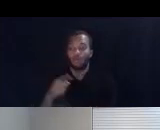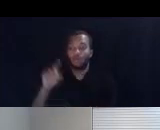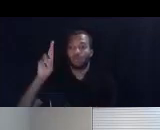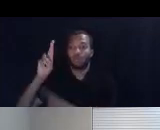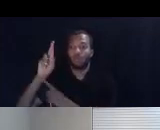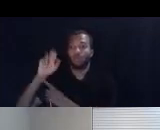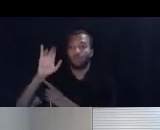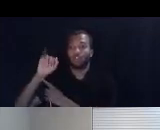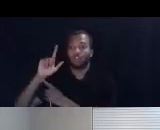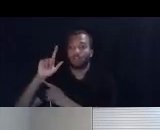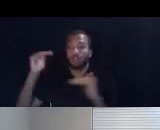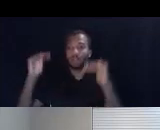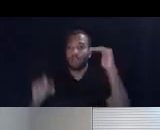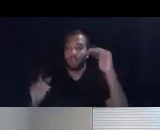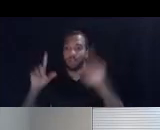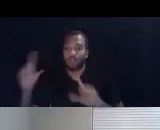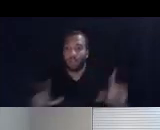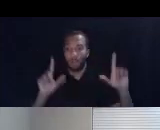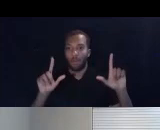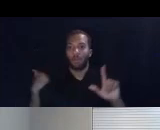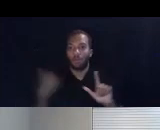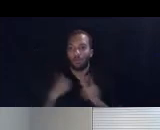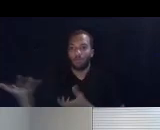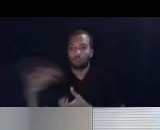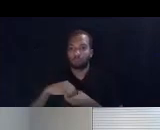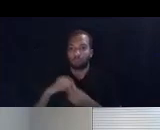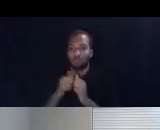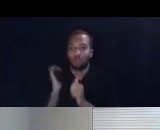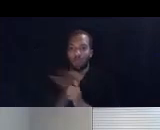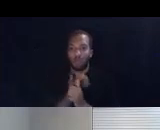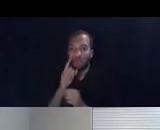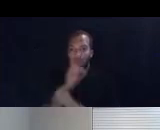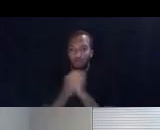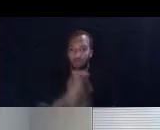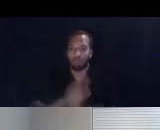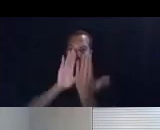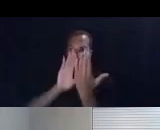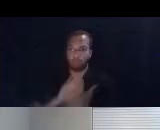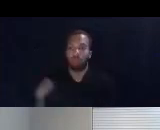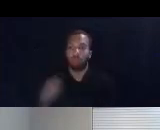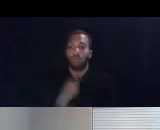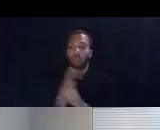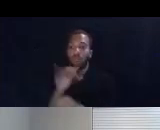is one of the foundational goals. And then we've really also implemented that across our CHIP committee work as well.